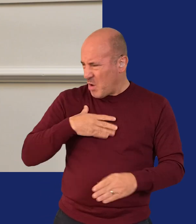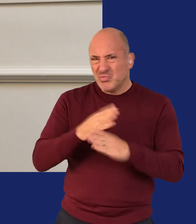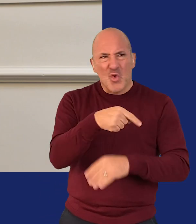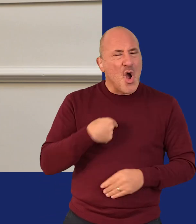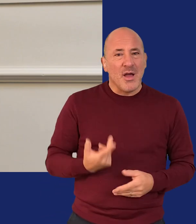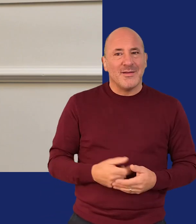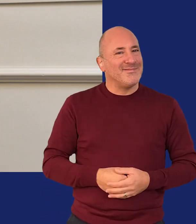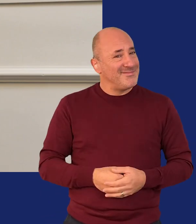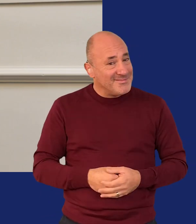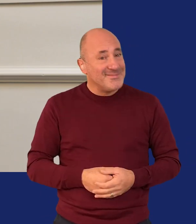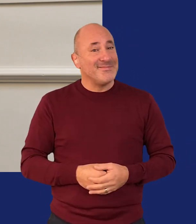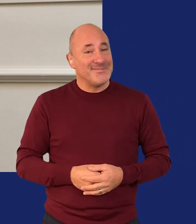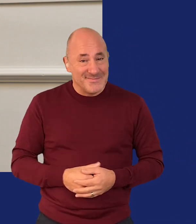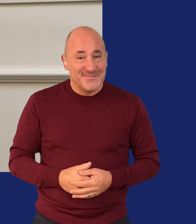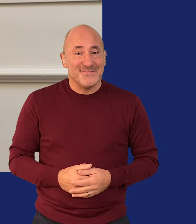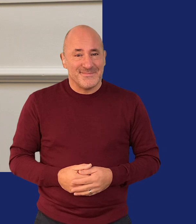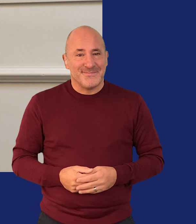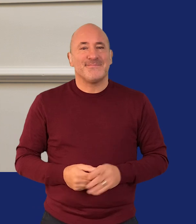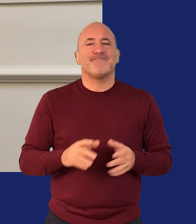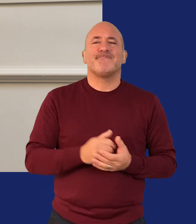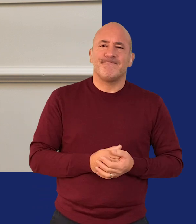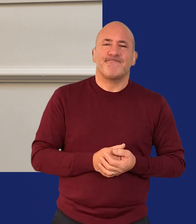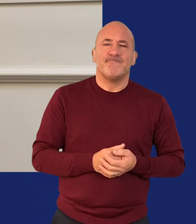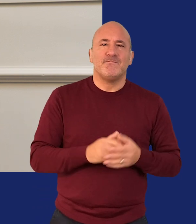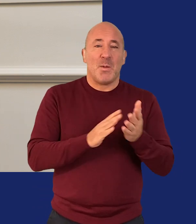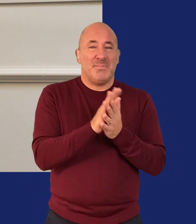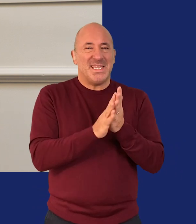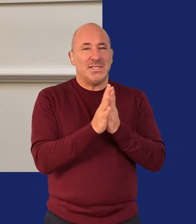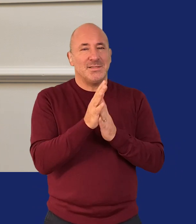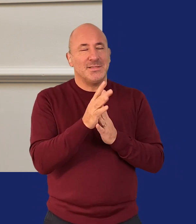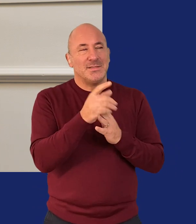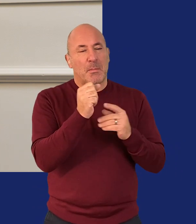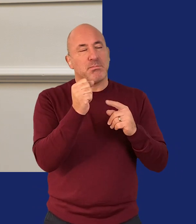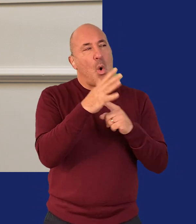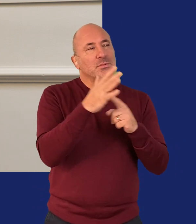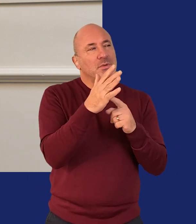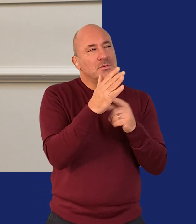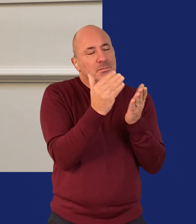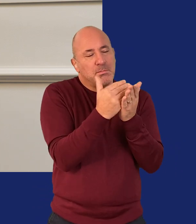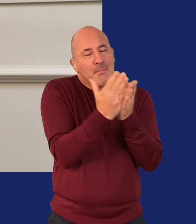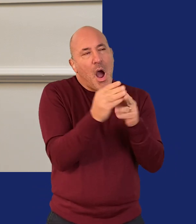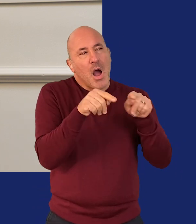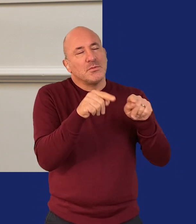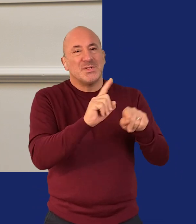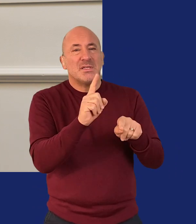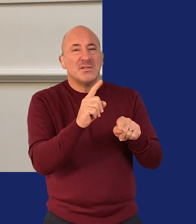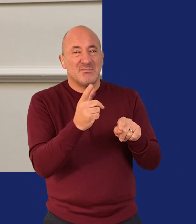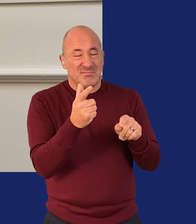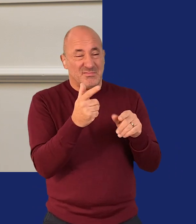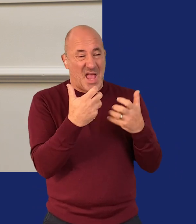Like, um, so then would you say that the crucial part, like